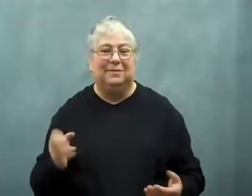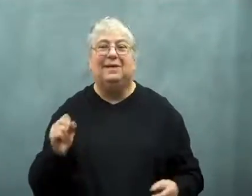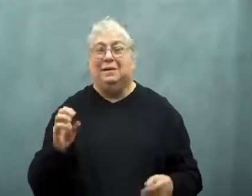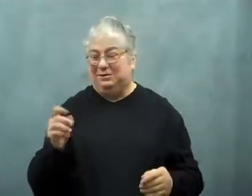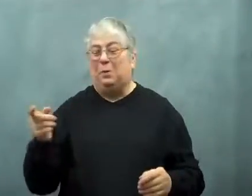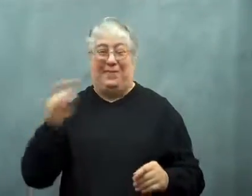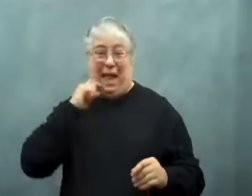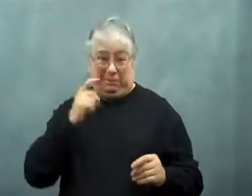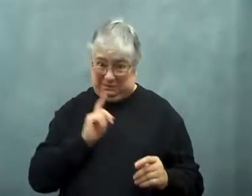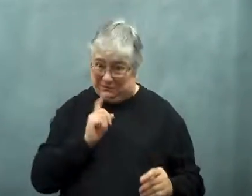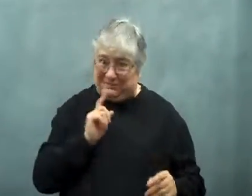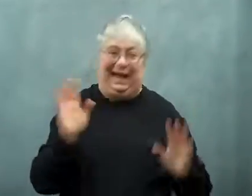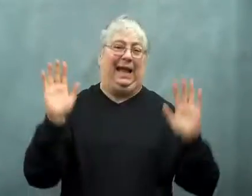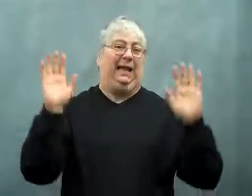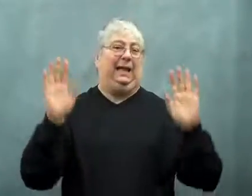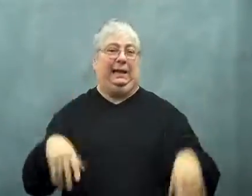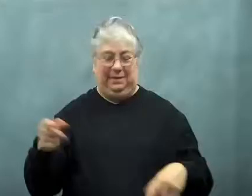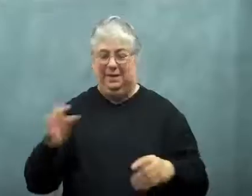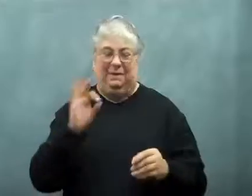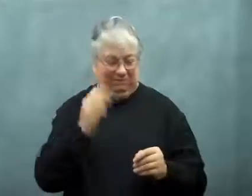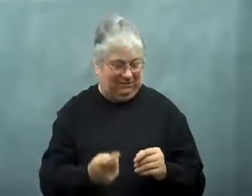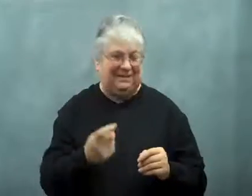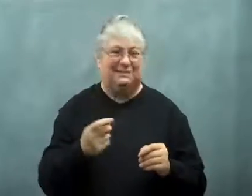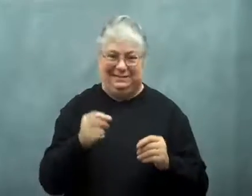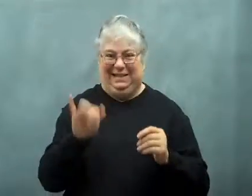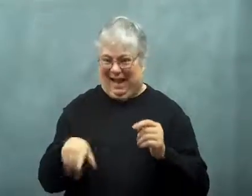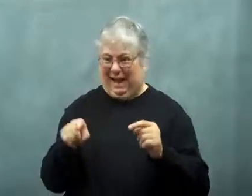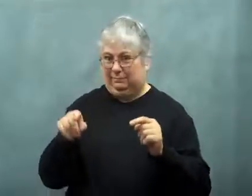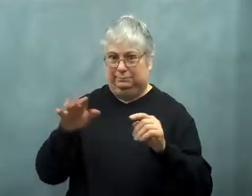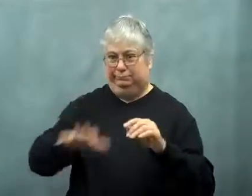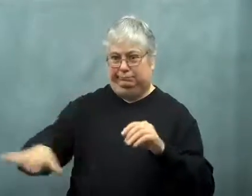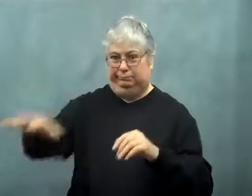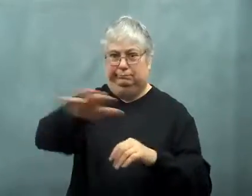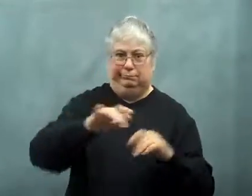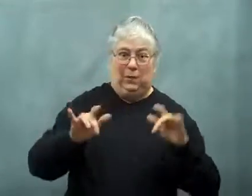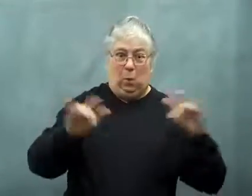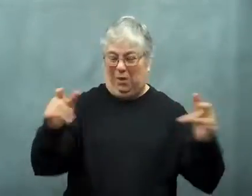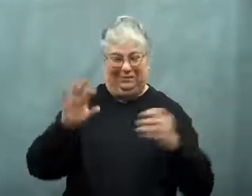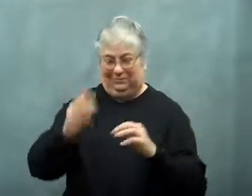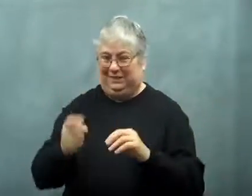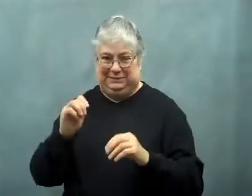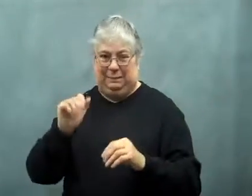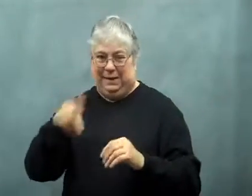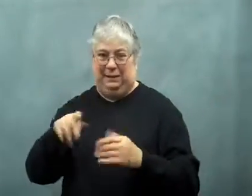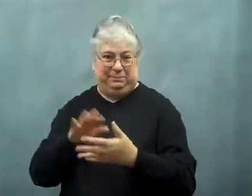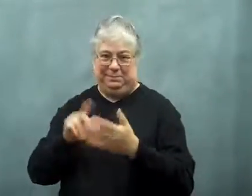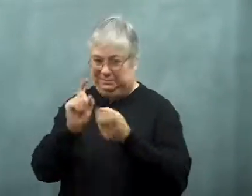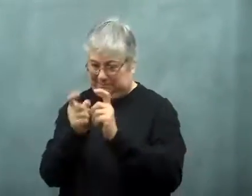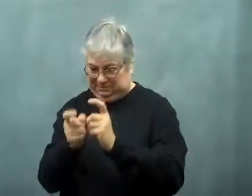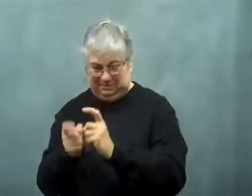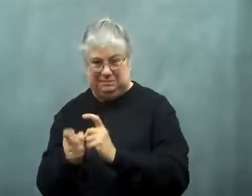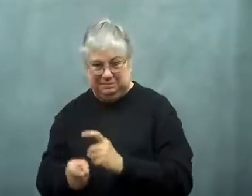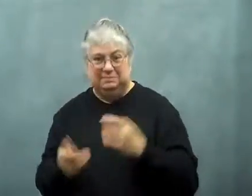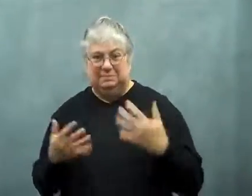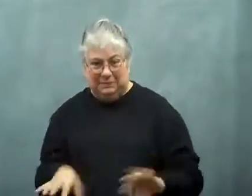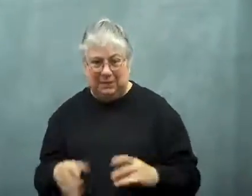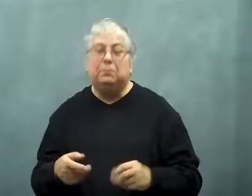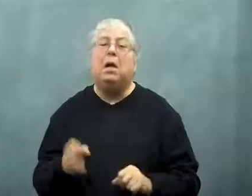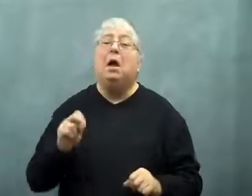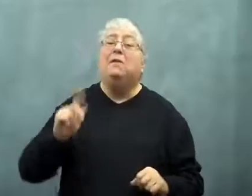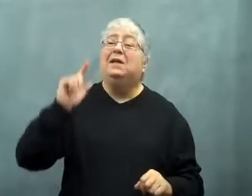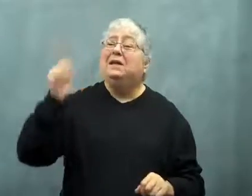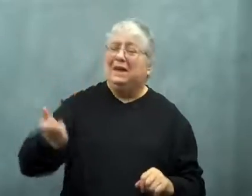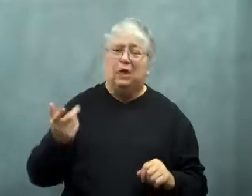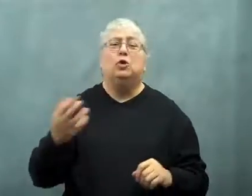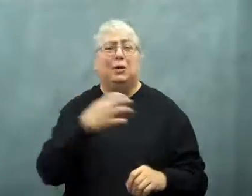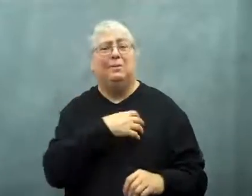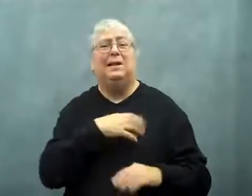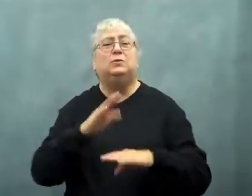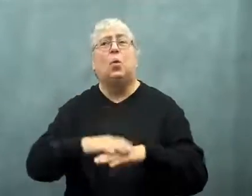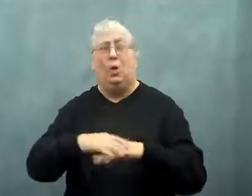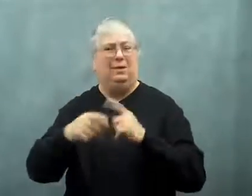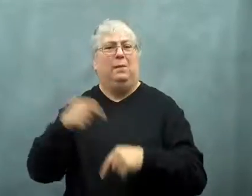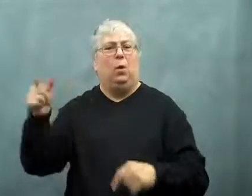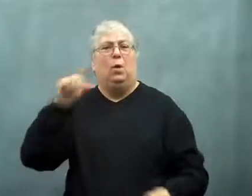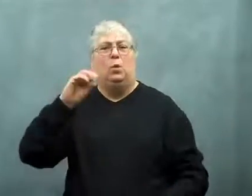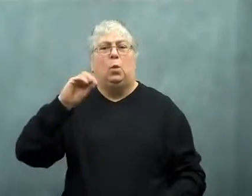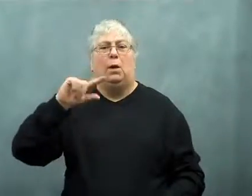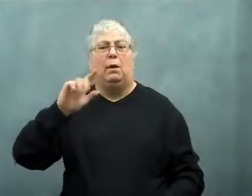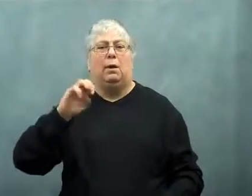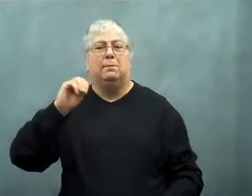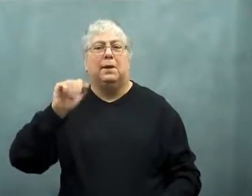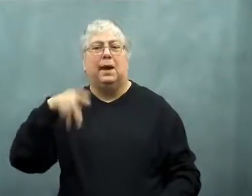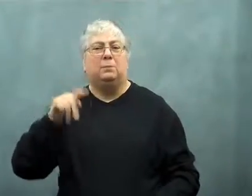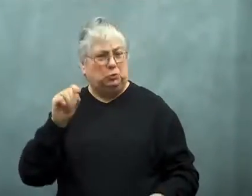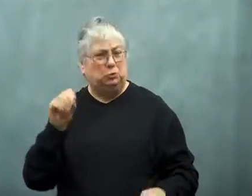Once Apple was notified, they fixed those maps.